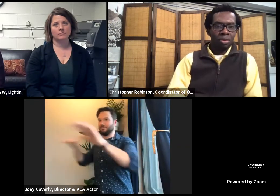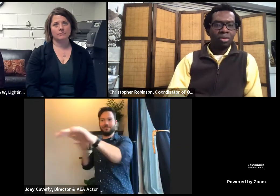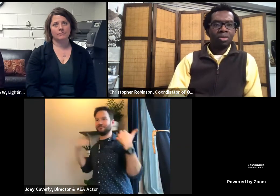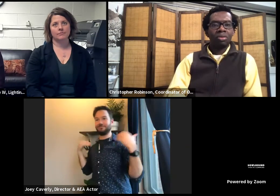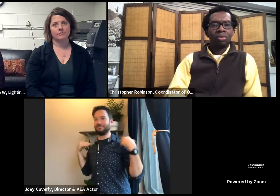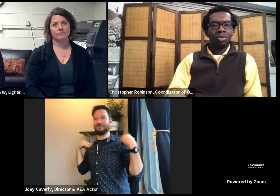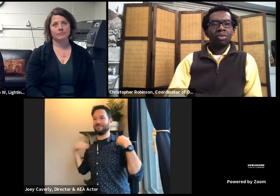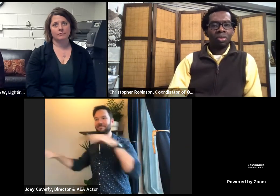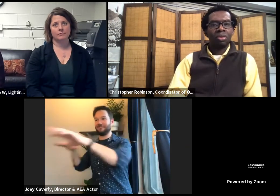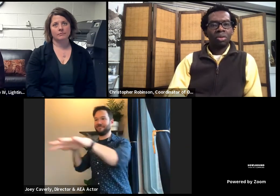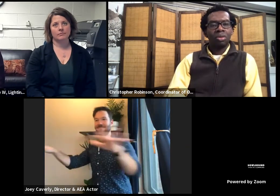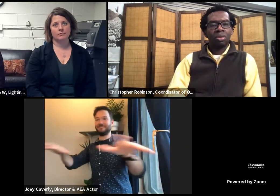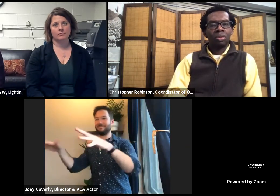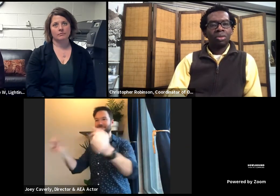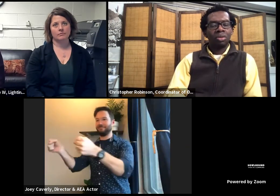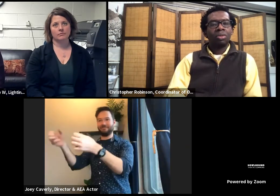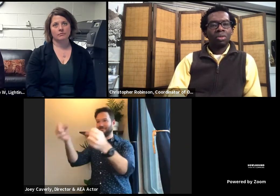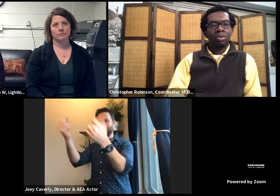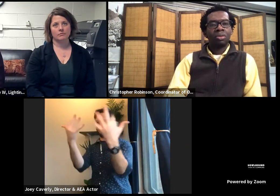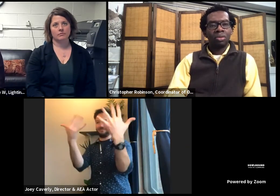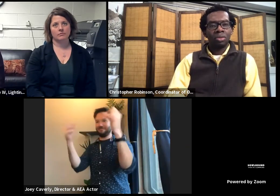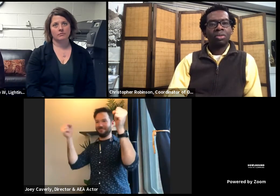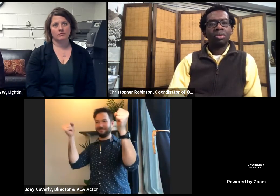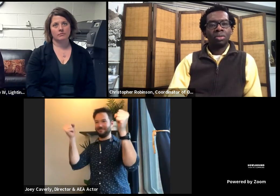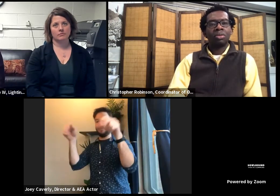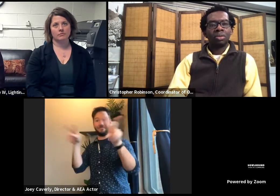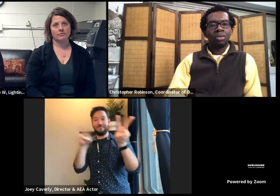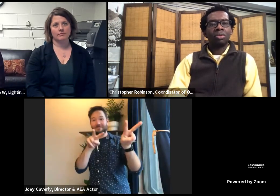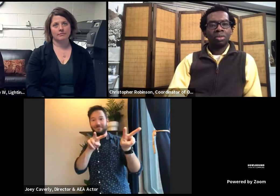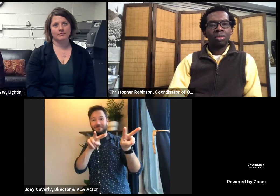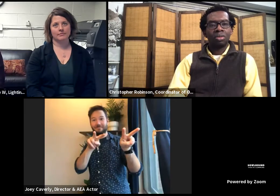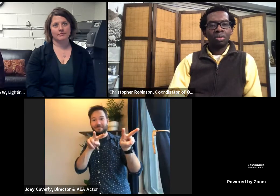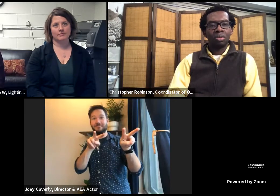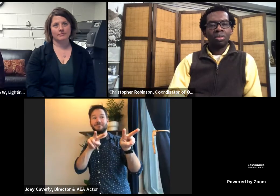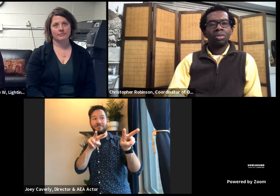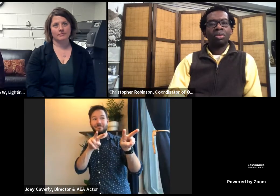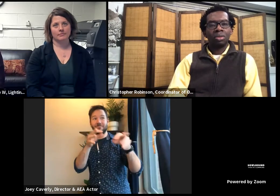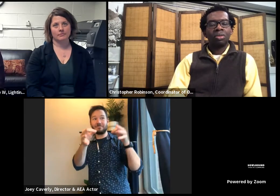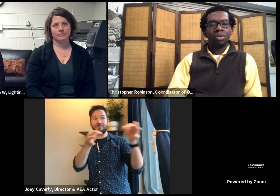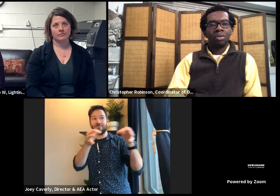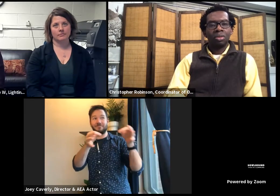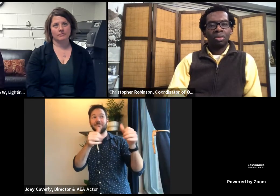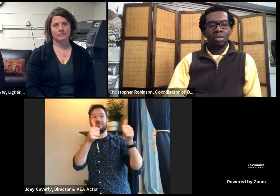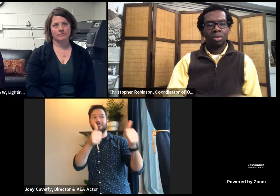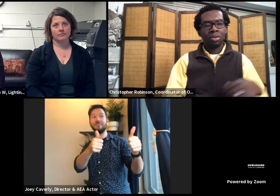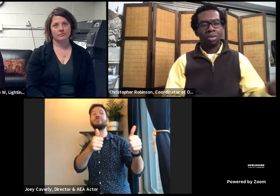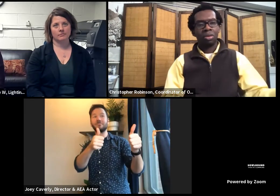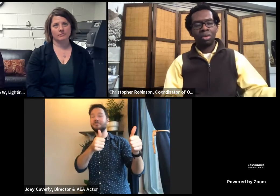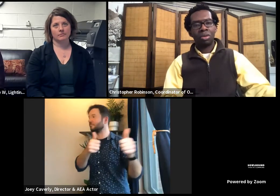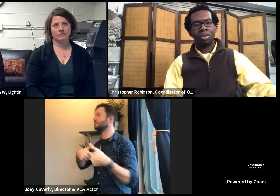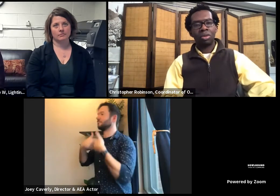Maybe a stage manager might call hold in a hearing production, but in a deaf production, when a stage manager calls hold,